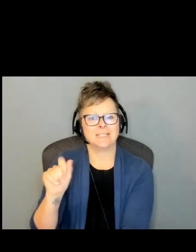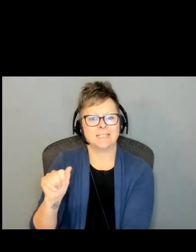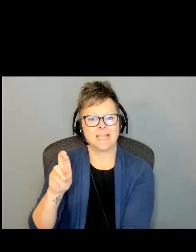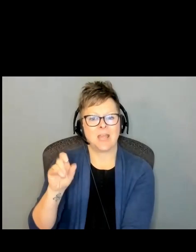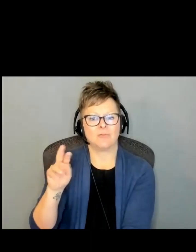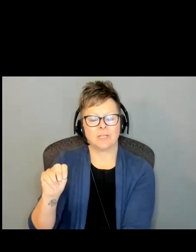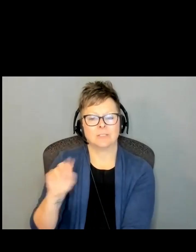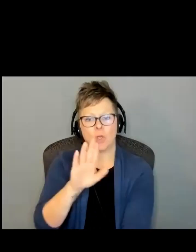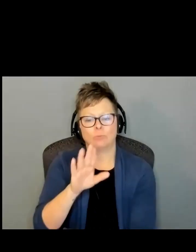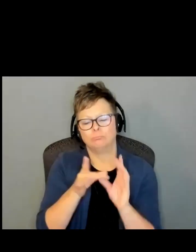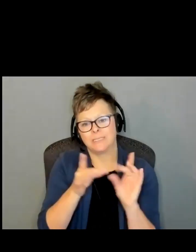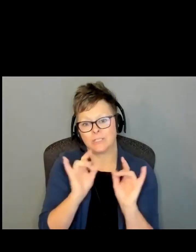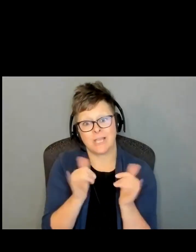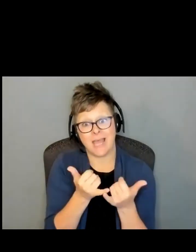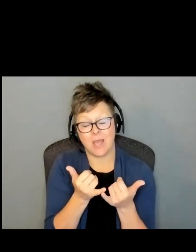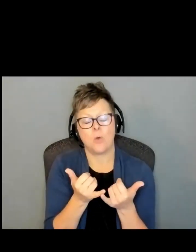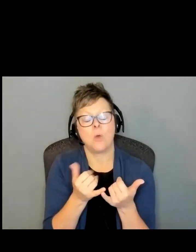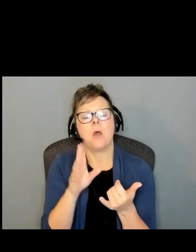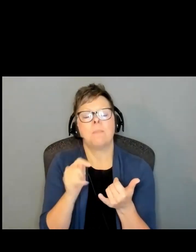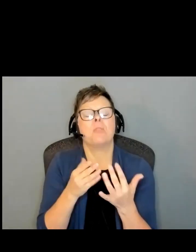partnerships with primary care. DR.